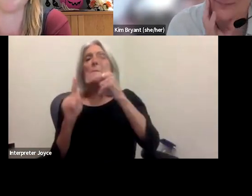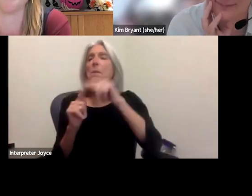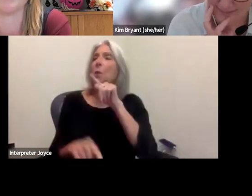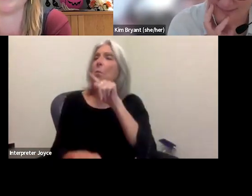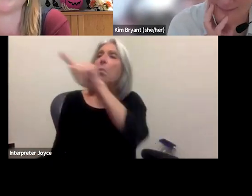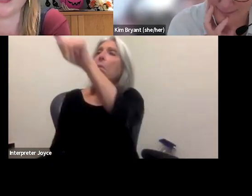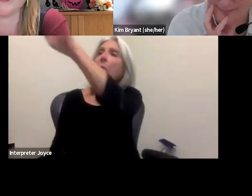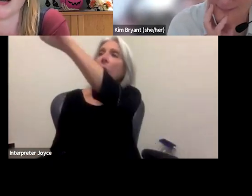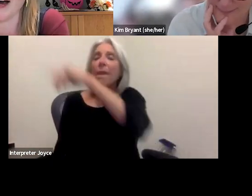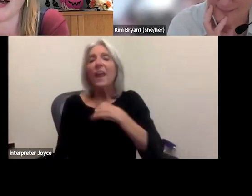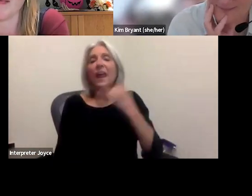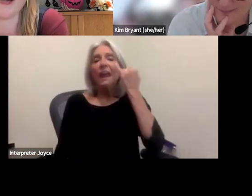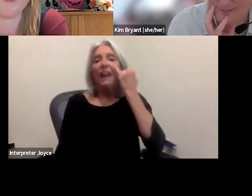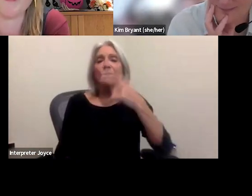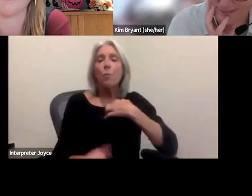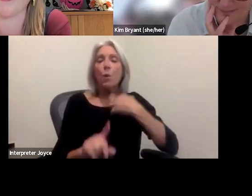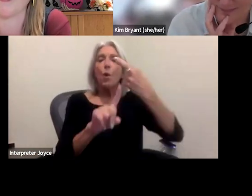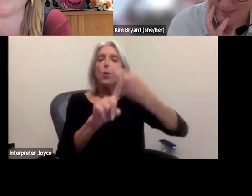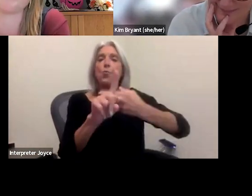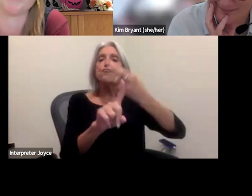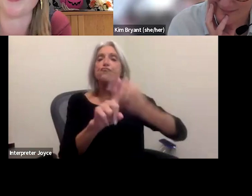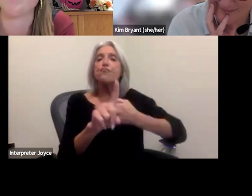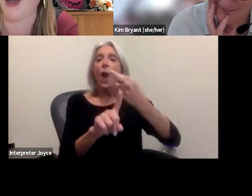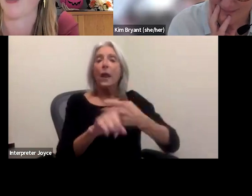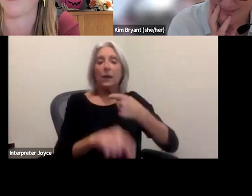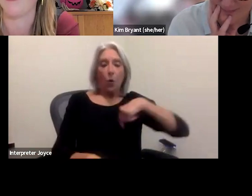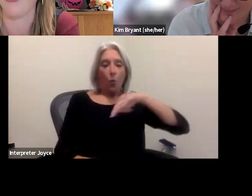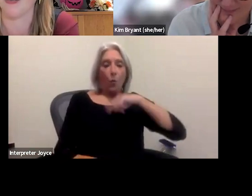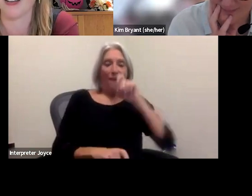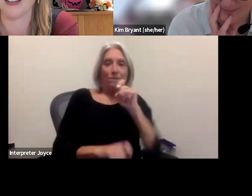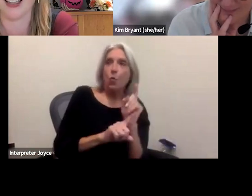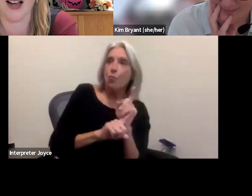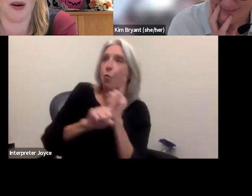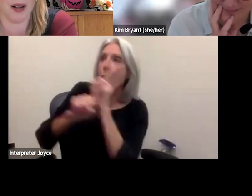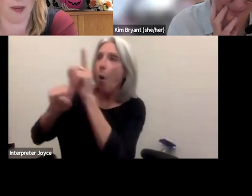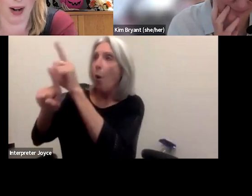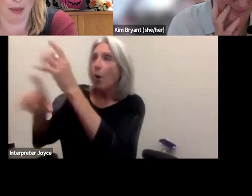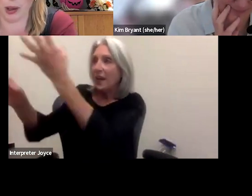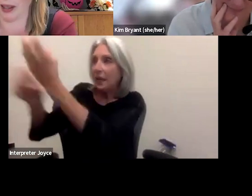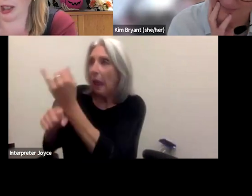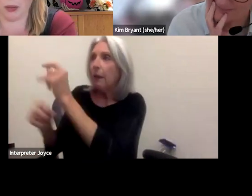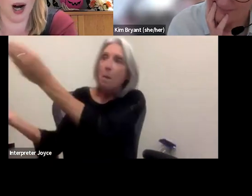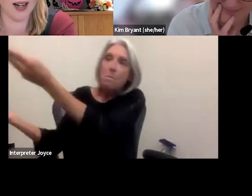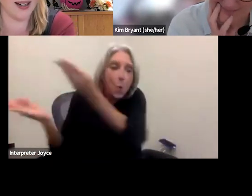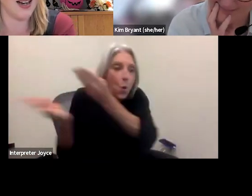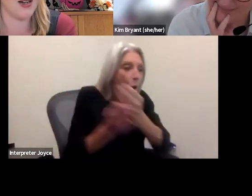if we wanted to rent a ramp and go pick it up and bring it back. And luckily, I own a ramp, so I just brought it.